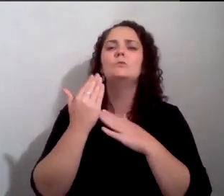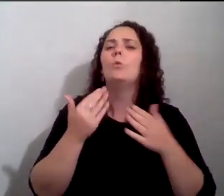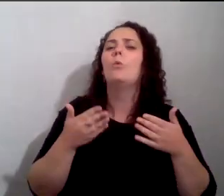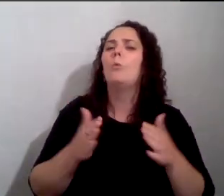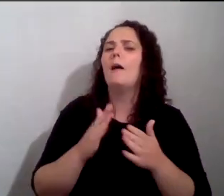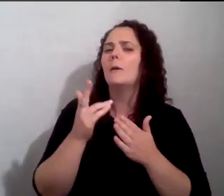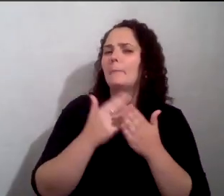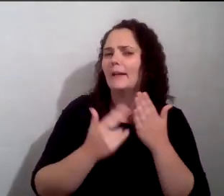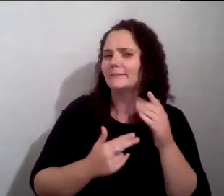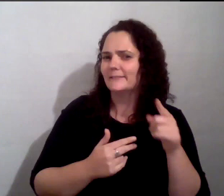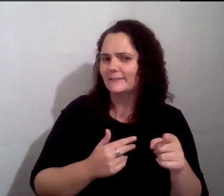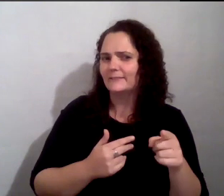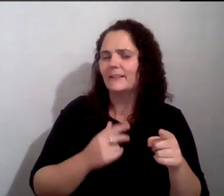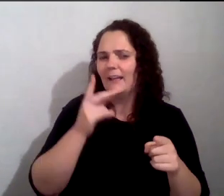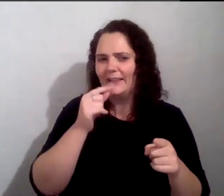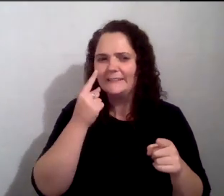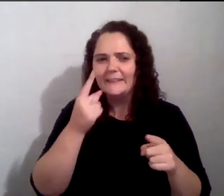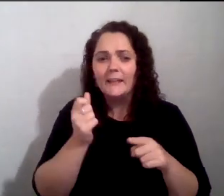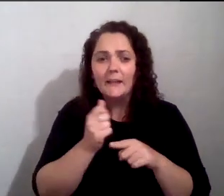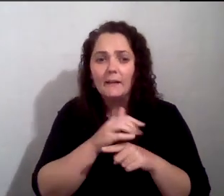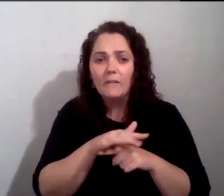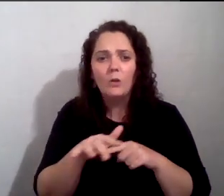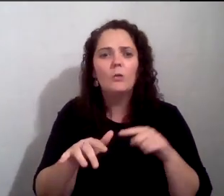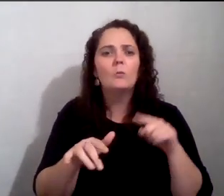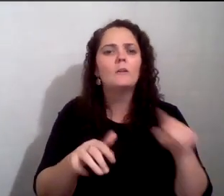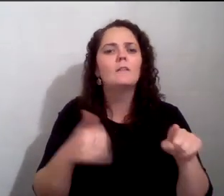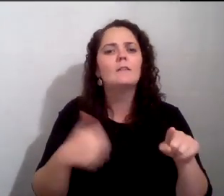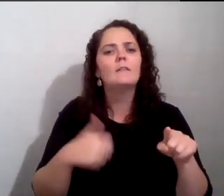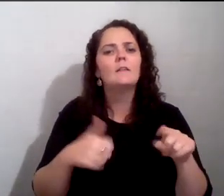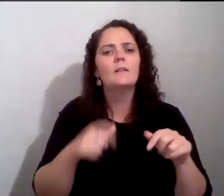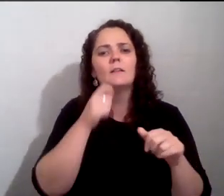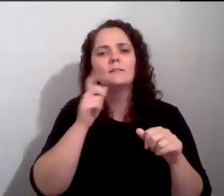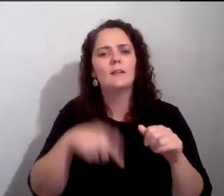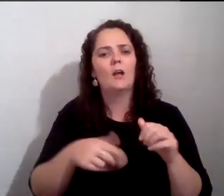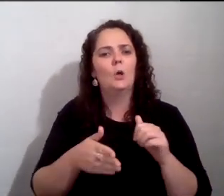but I think that we see that creeping influence and a hint of